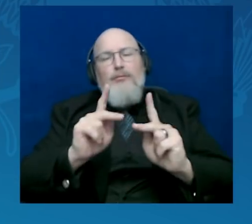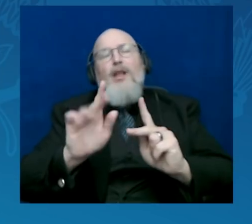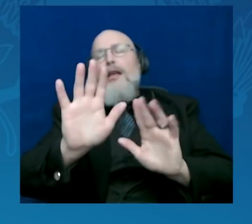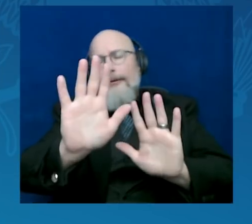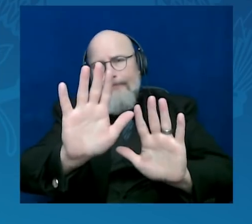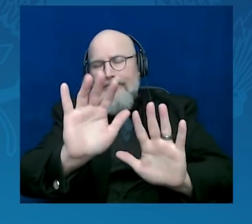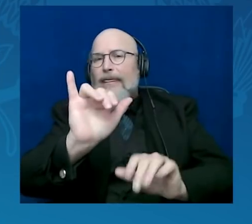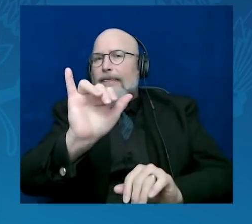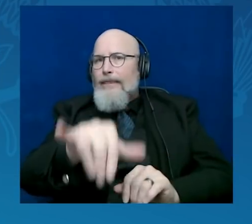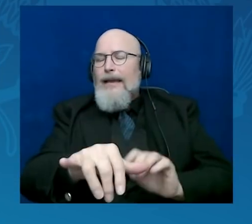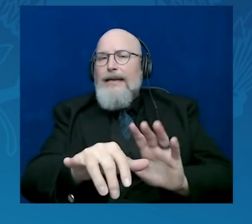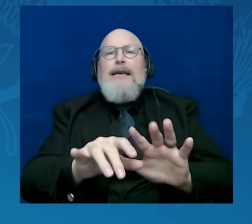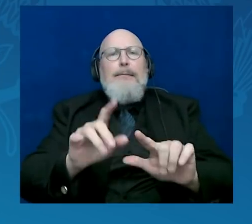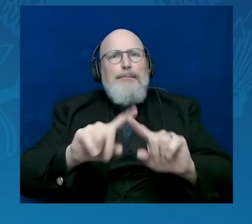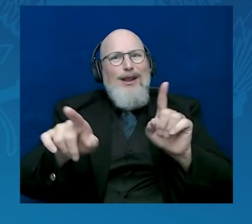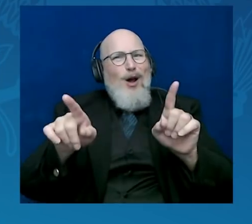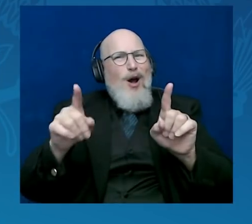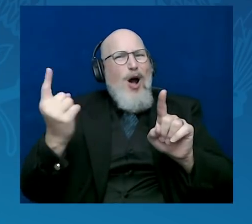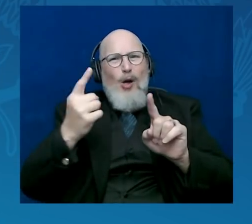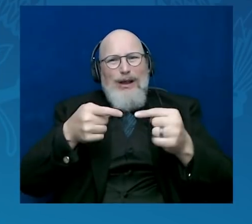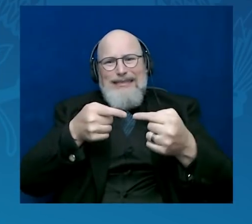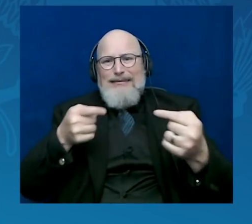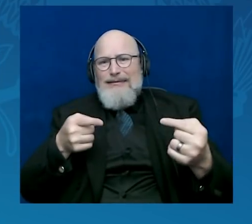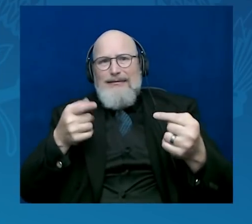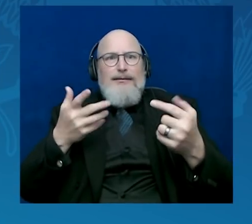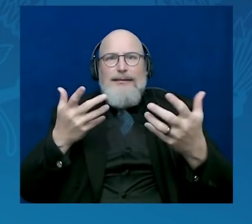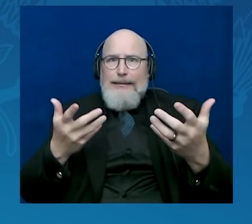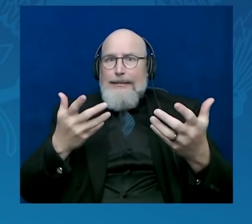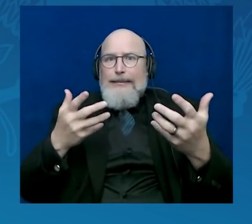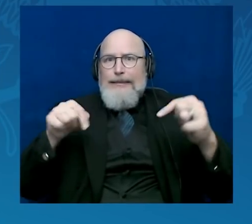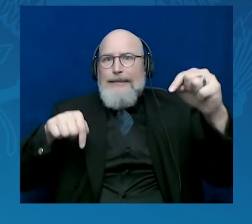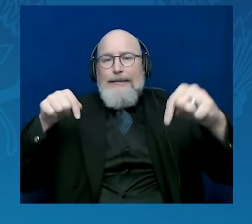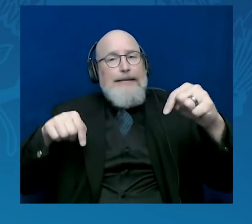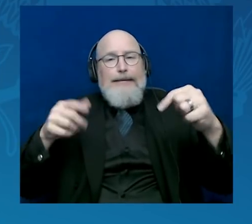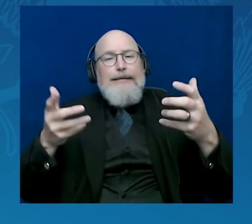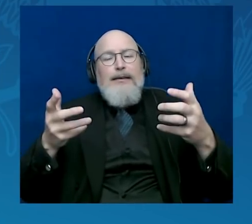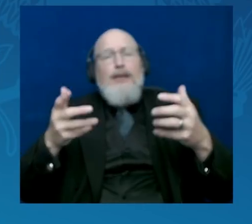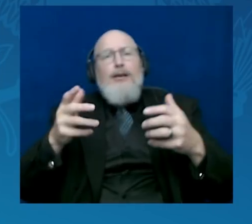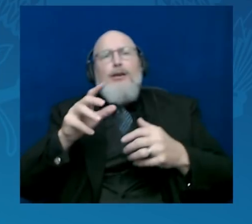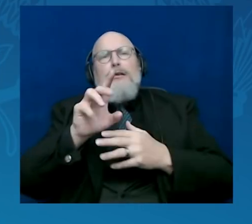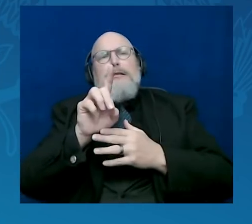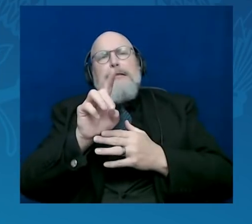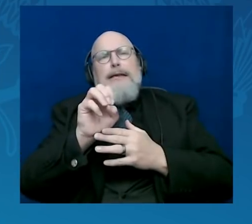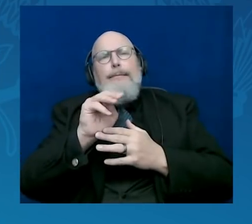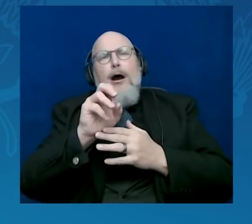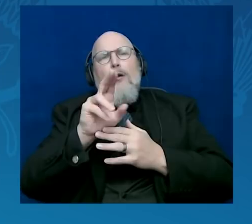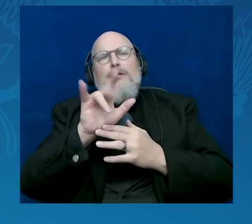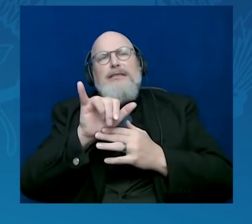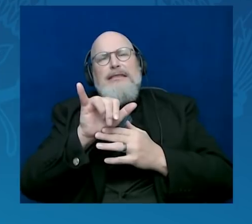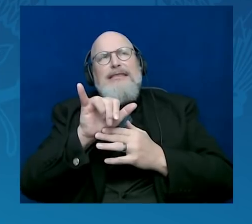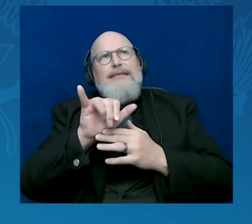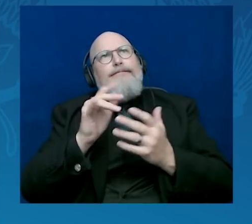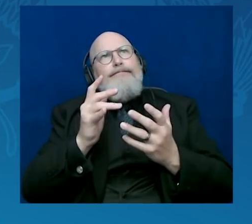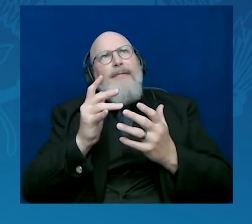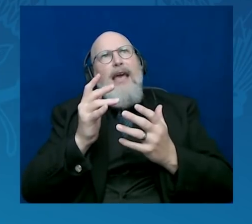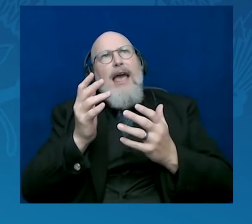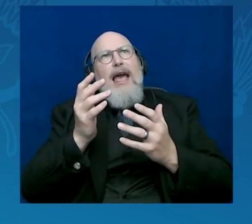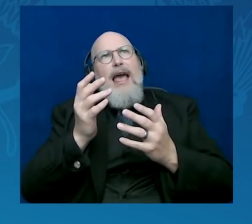I believe, which is that democracy is both -- it both has the characters of --